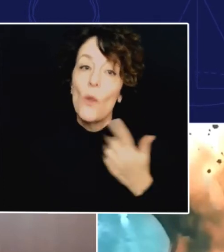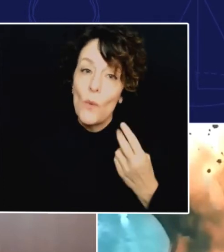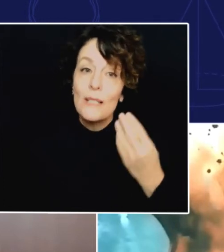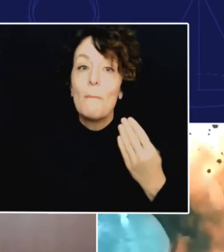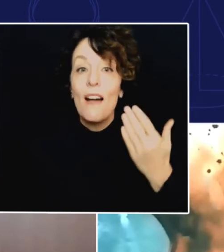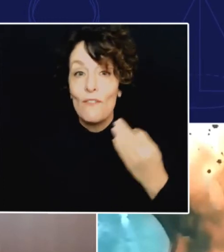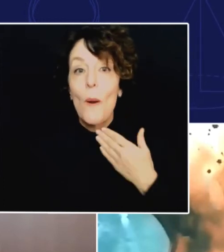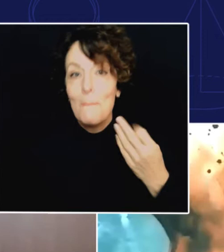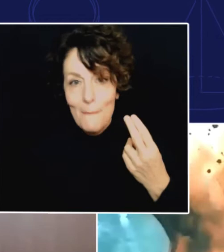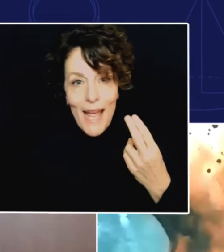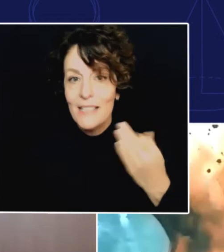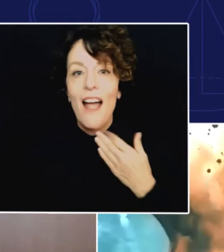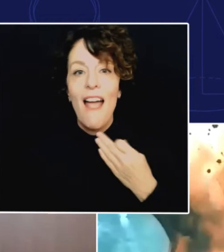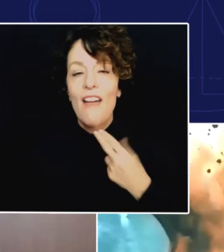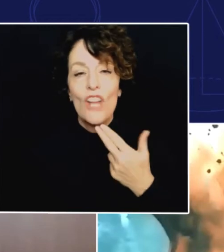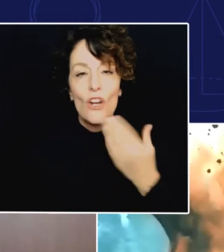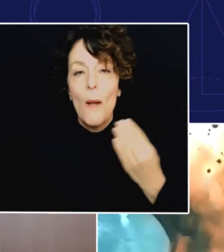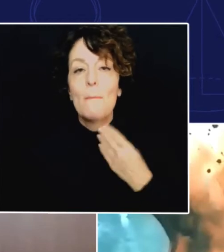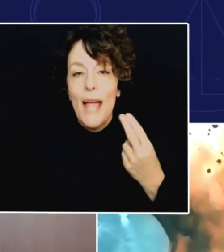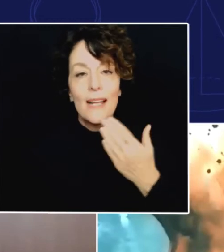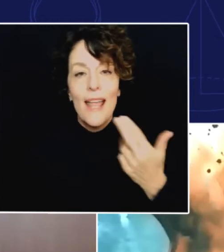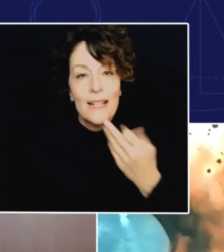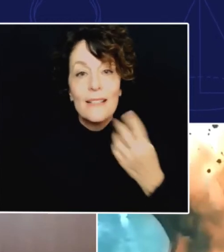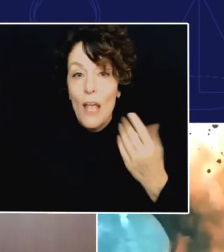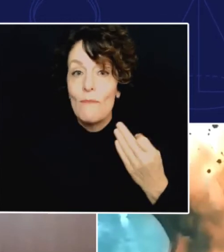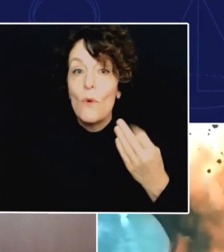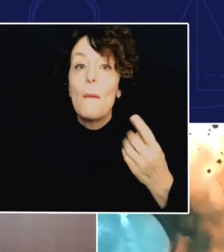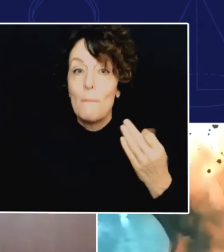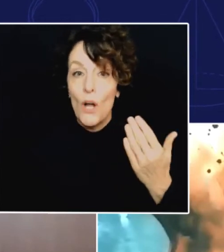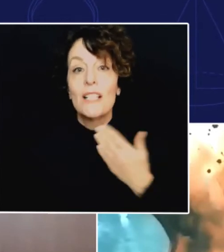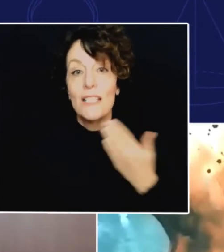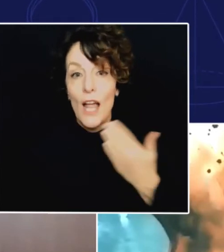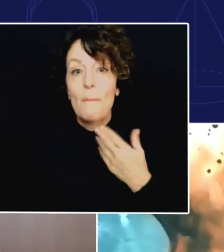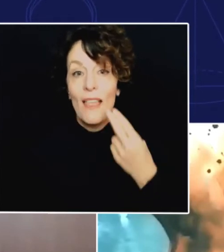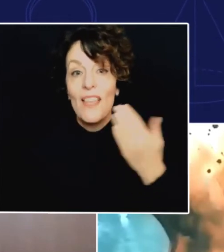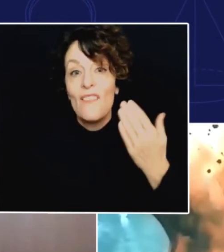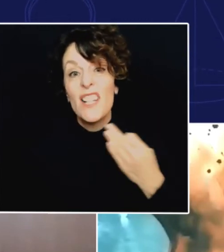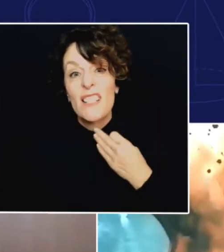this is before masks... and so I haven't gone back except part-time in the facility since then.